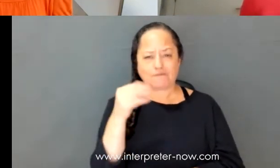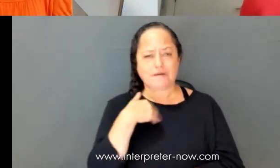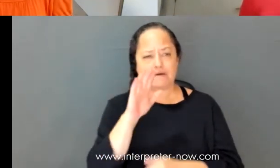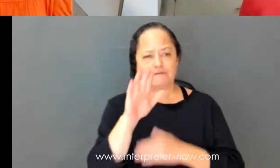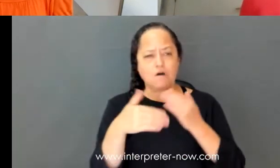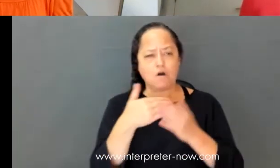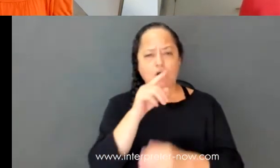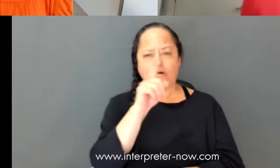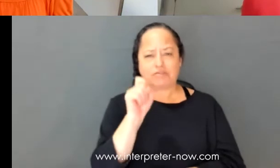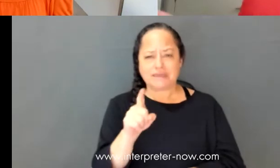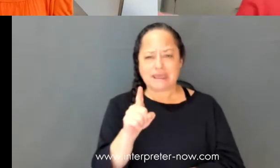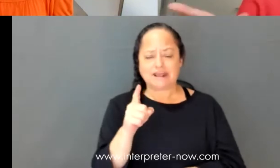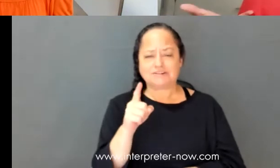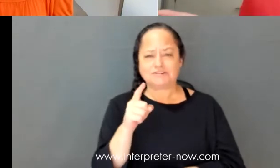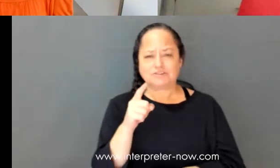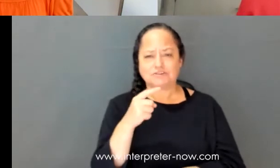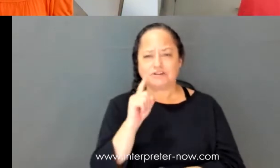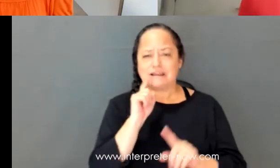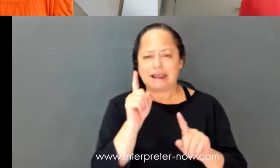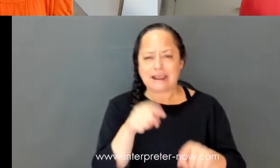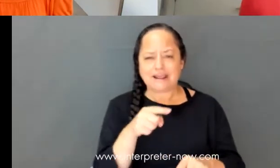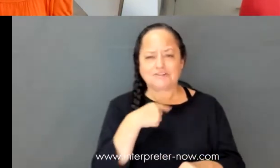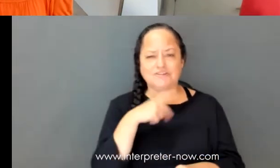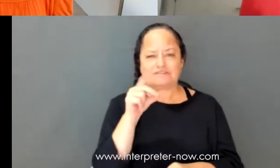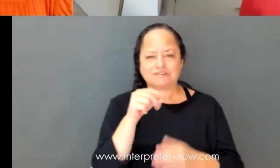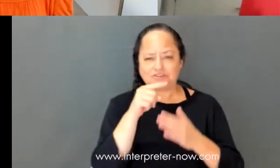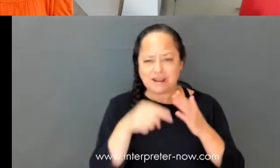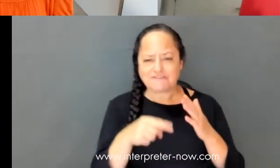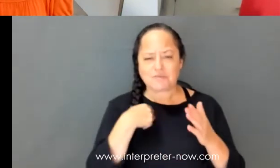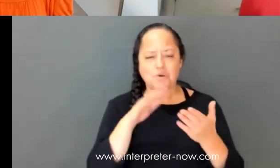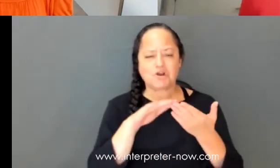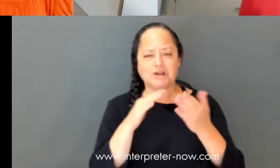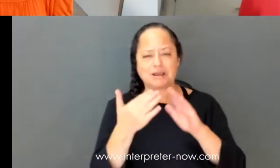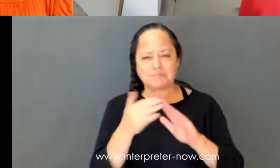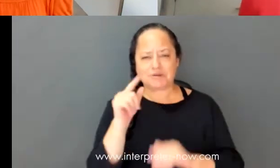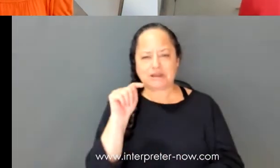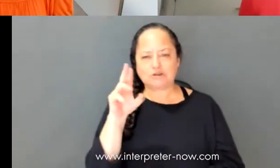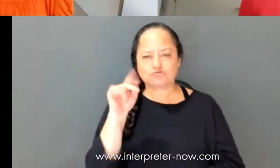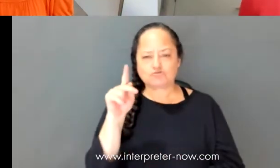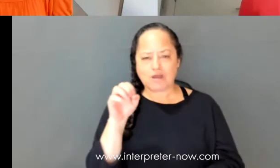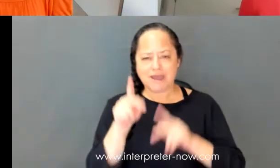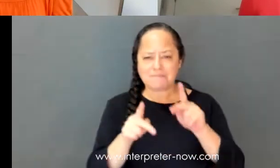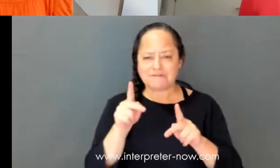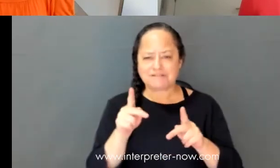But really, a community and a tribe of people lifting each other up. I love that.